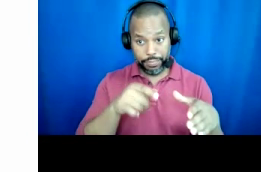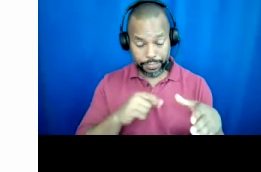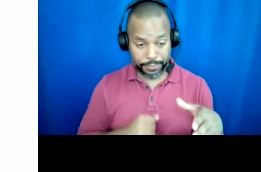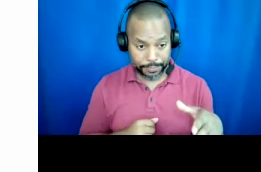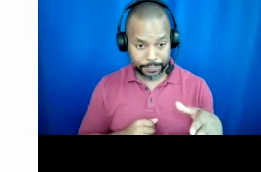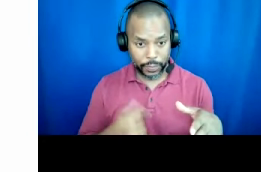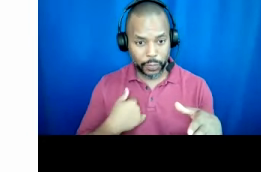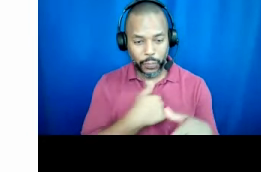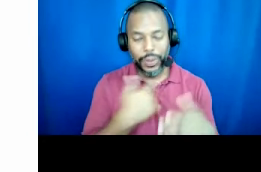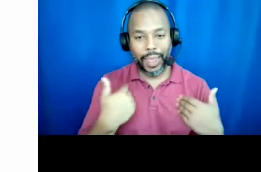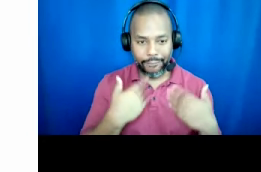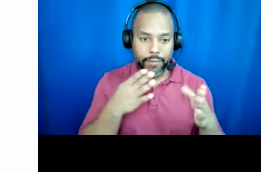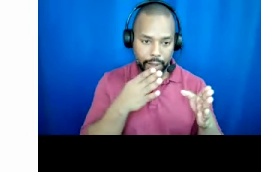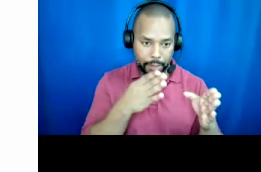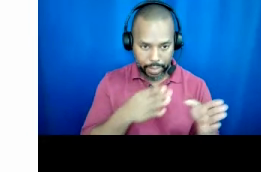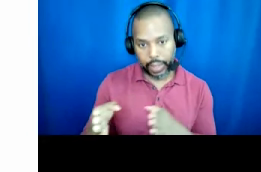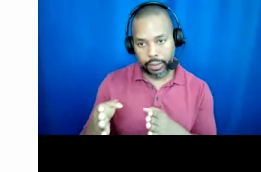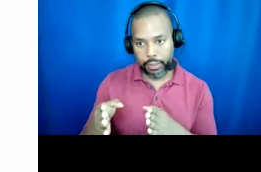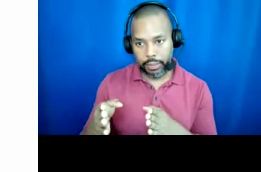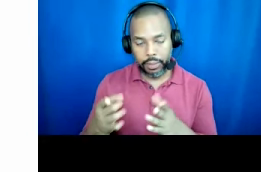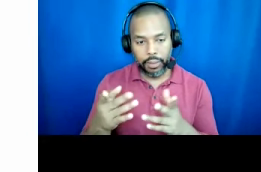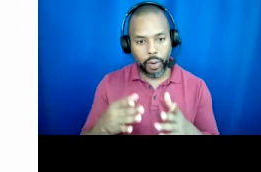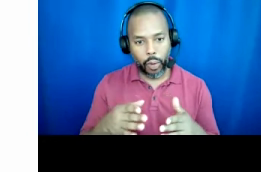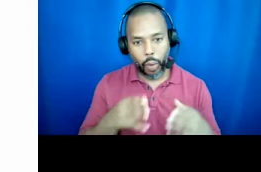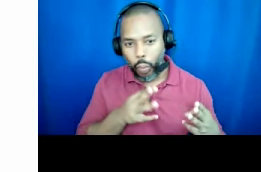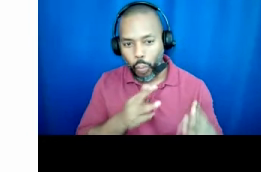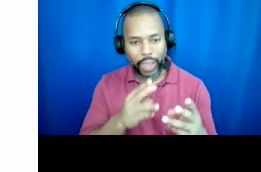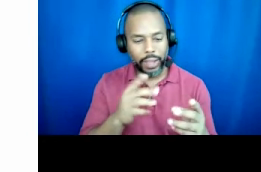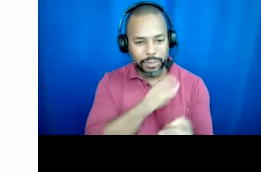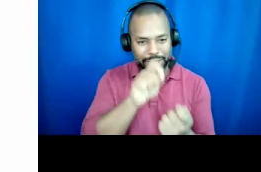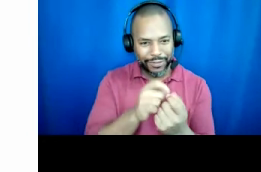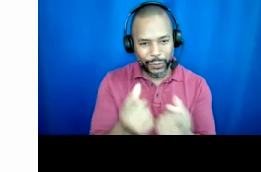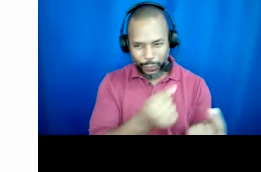We have a way to do this that connects the big picture, that connects our mission,